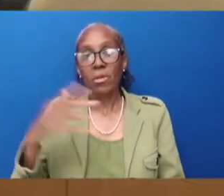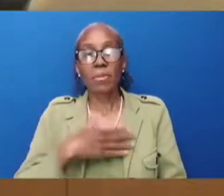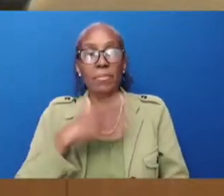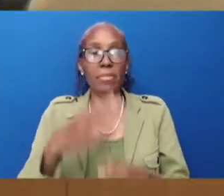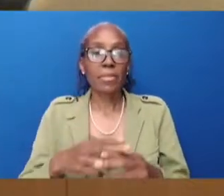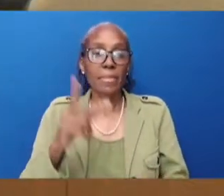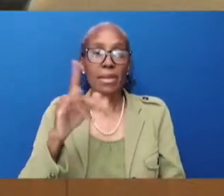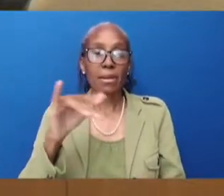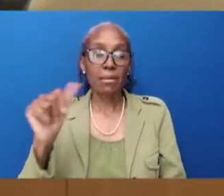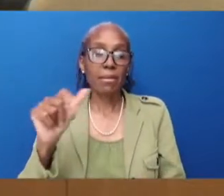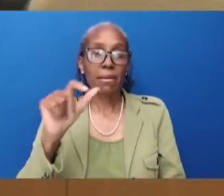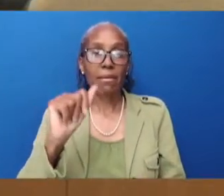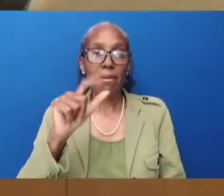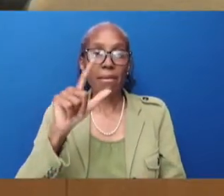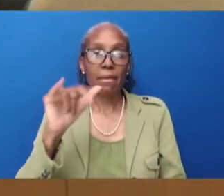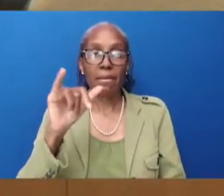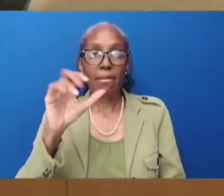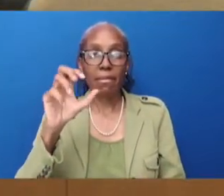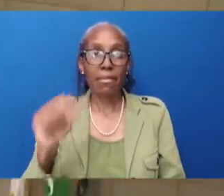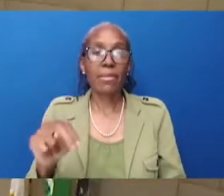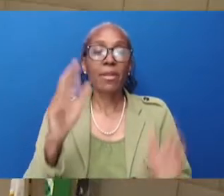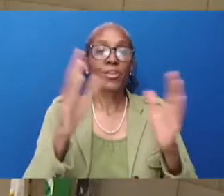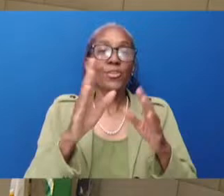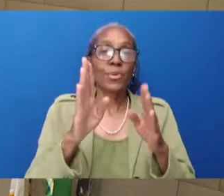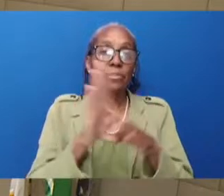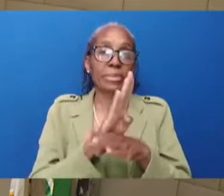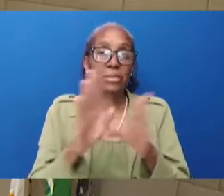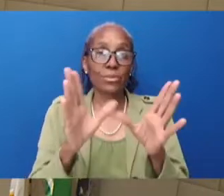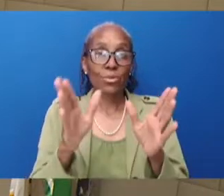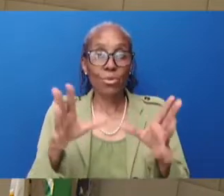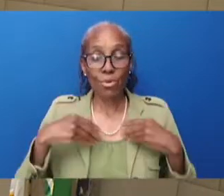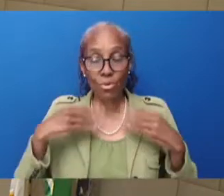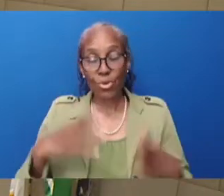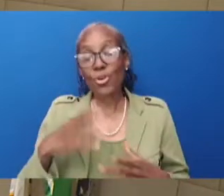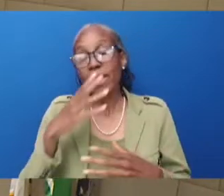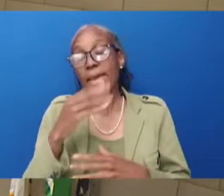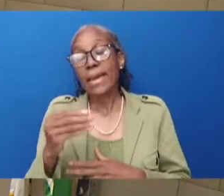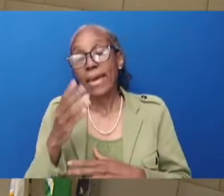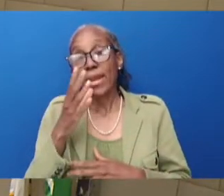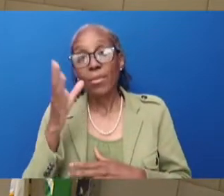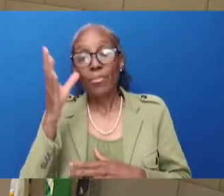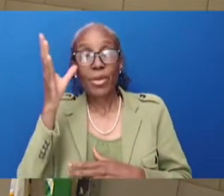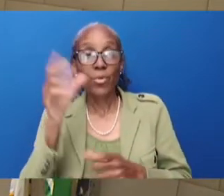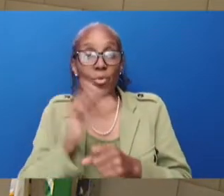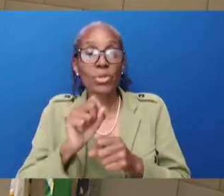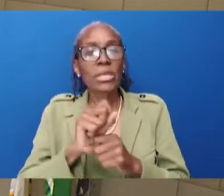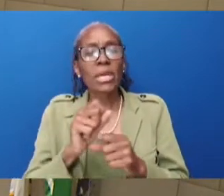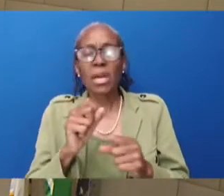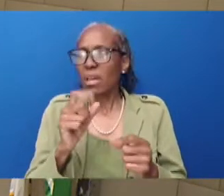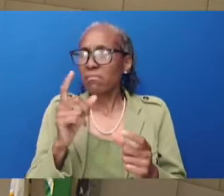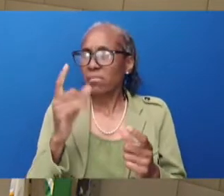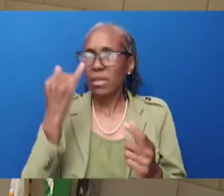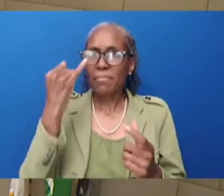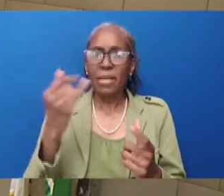VICKY. KIA?